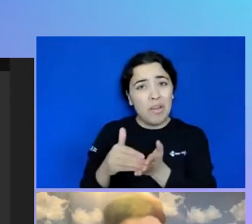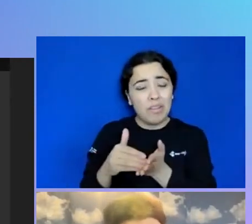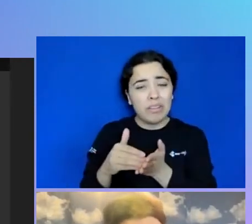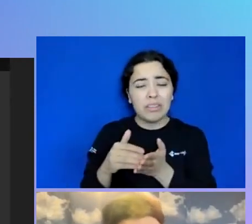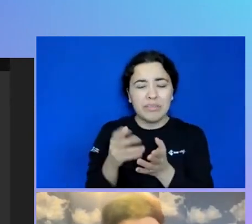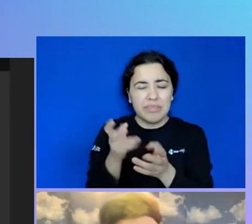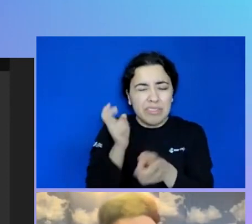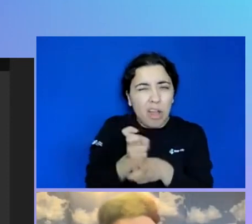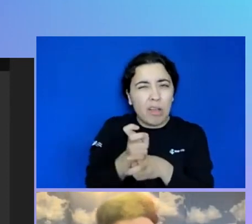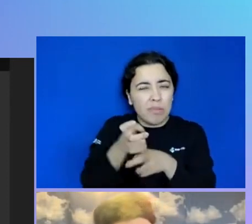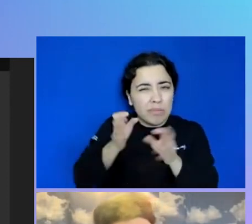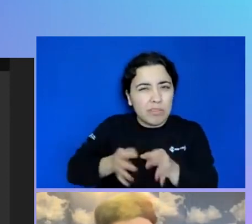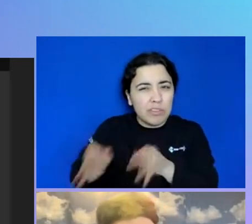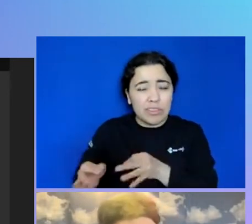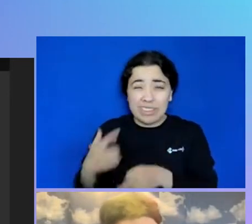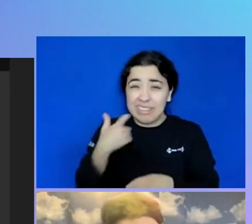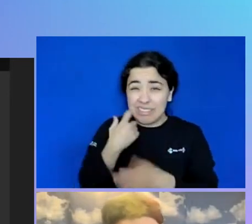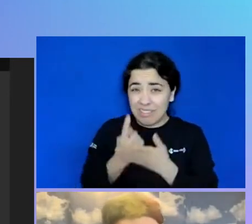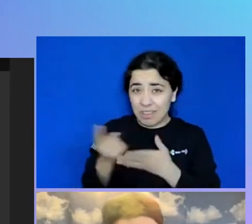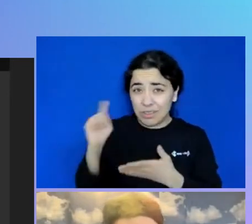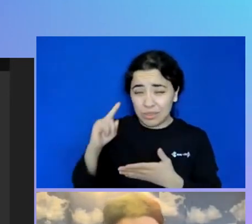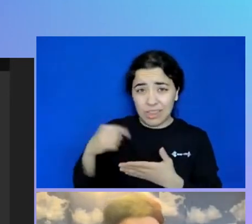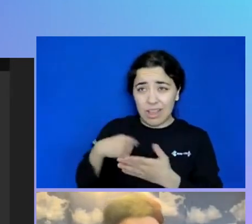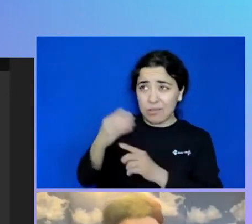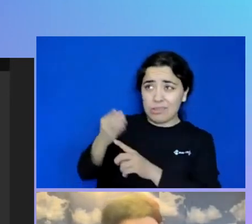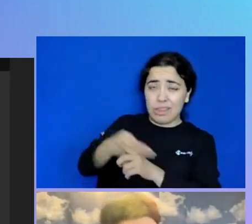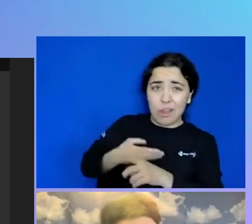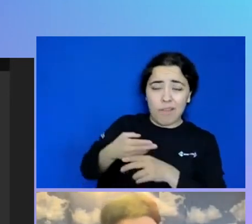made. I was actually just laid